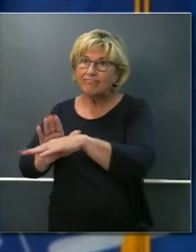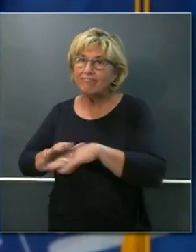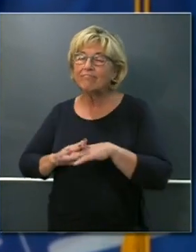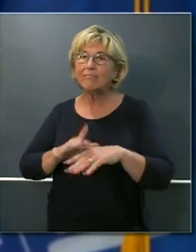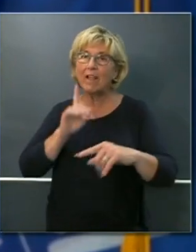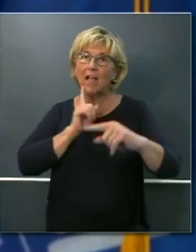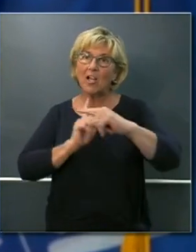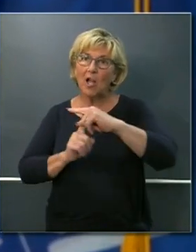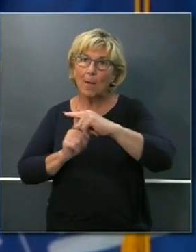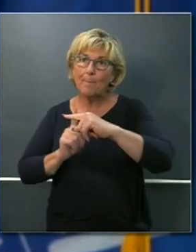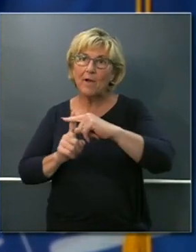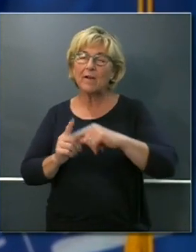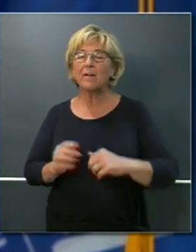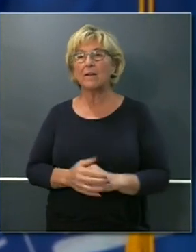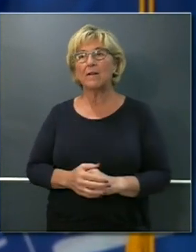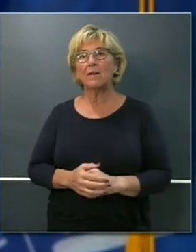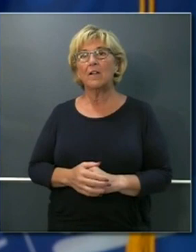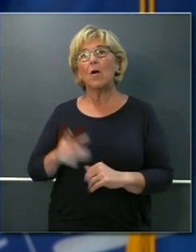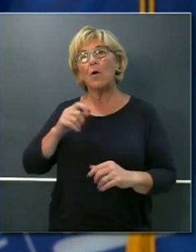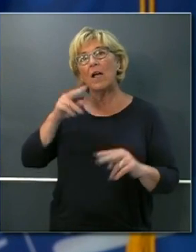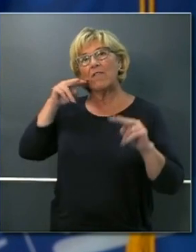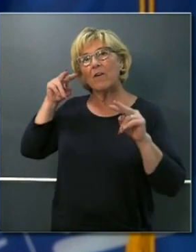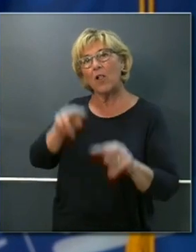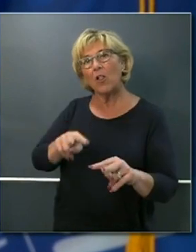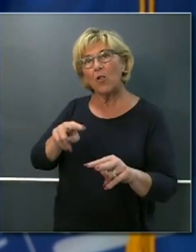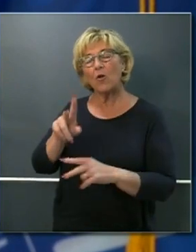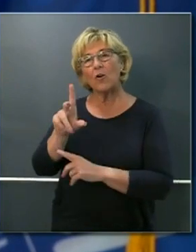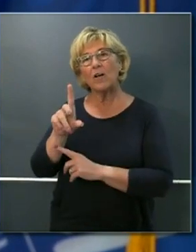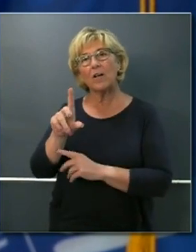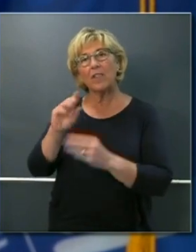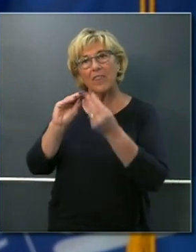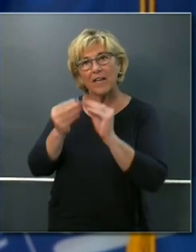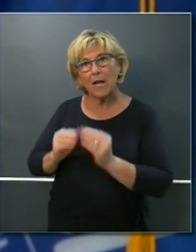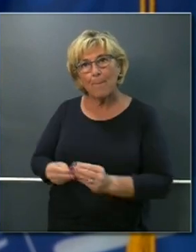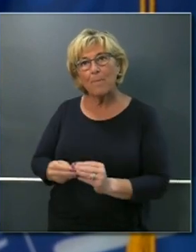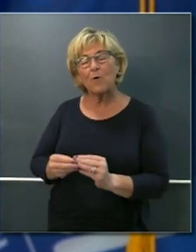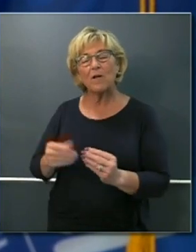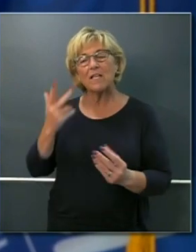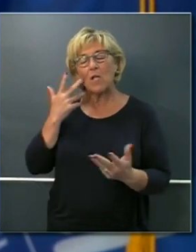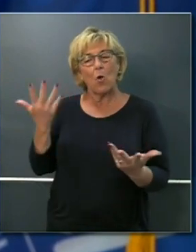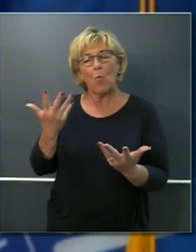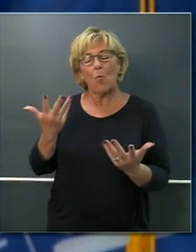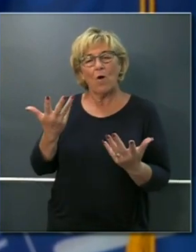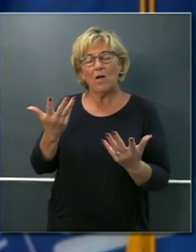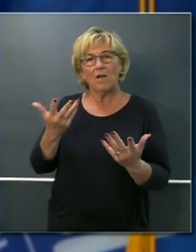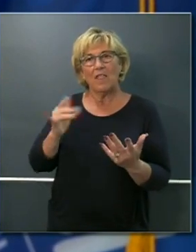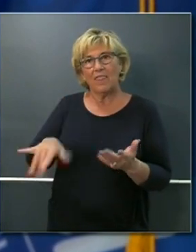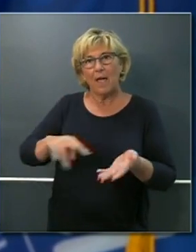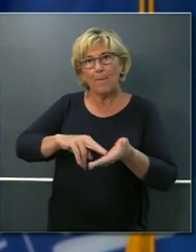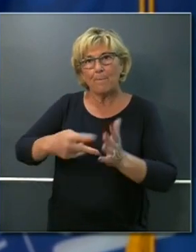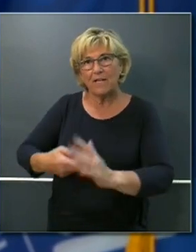WITH THAT, DR. ANGEL. THANK YOU GOVERNOR. IT IS A PLEASURE TO JOIN YOU TODAY WITH A MESSAGE OF WHAT I WOULD DESCRIBE AS CAUTIOUS